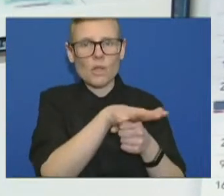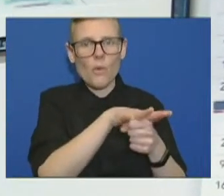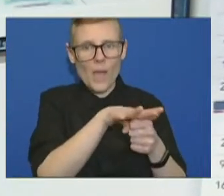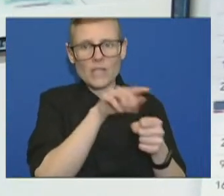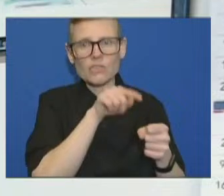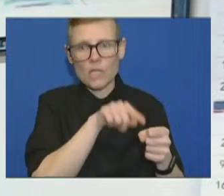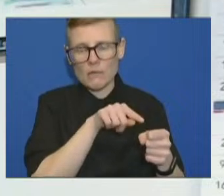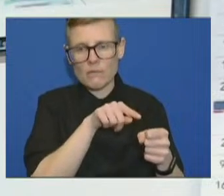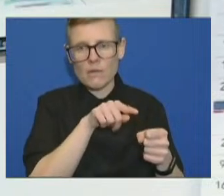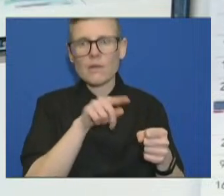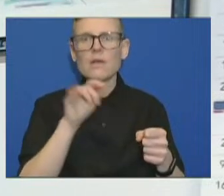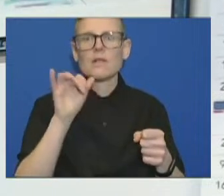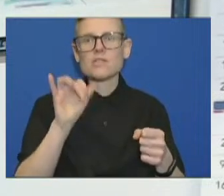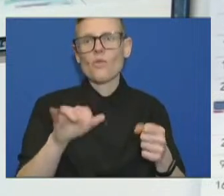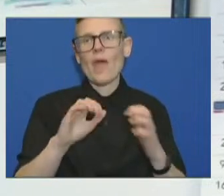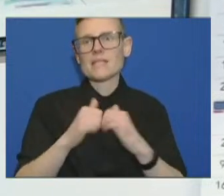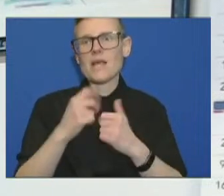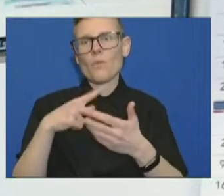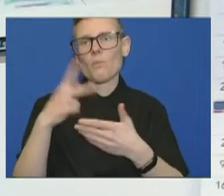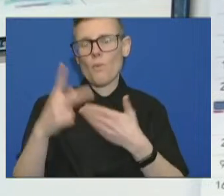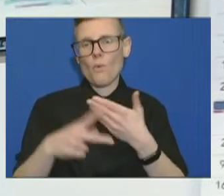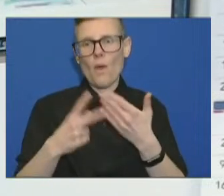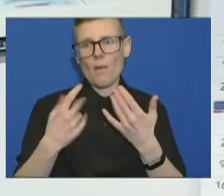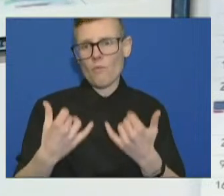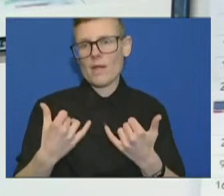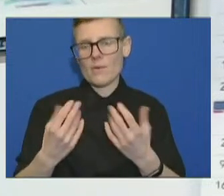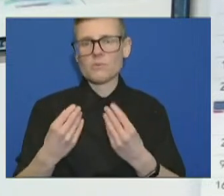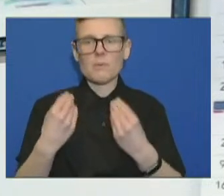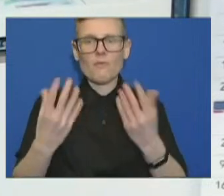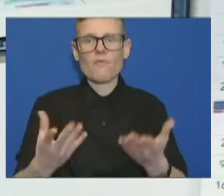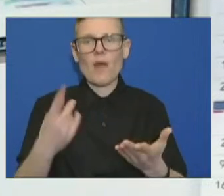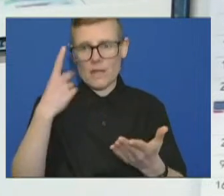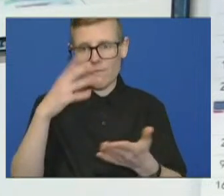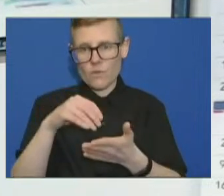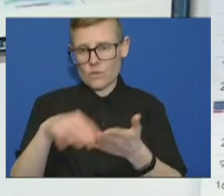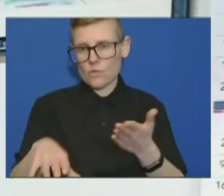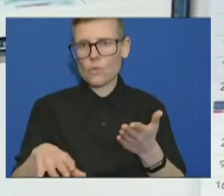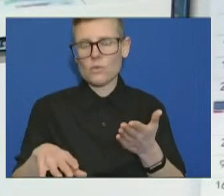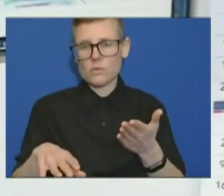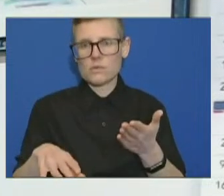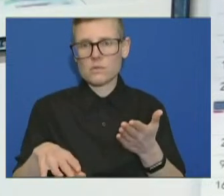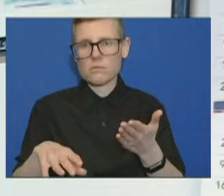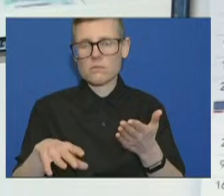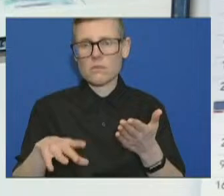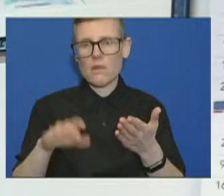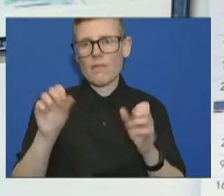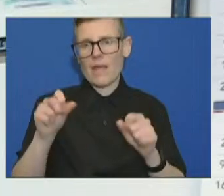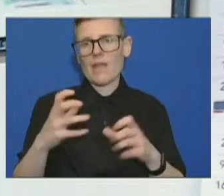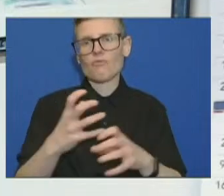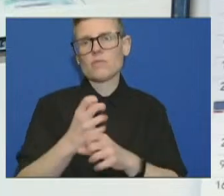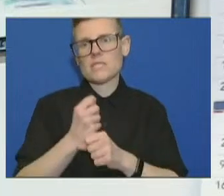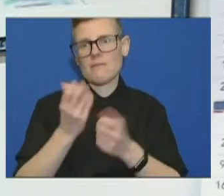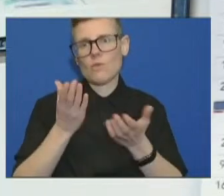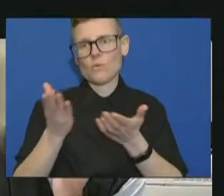their home schools, instead of having to travel to a specific locations. So that's how it's